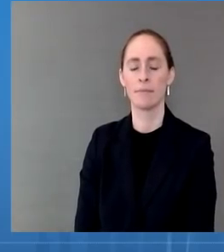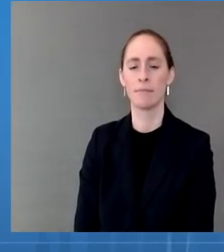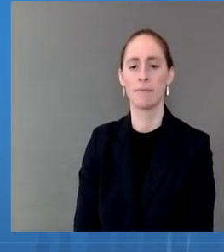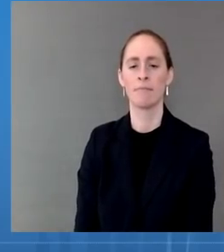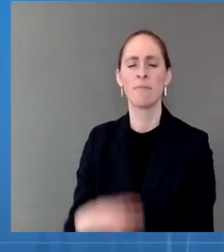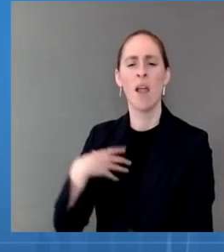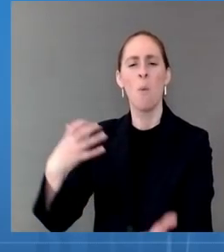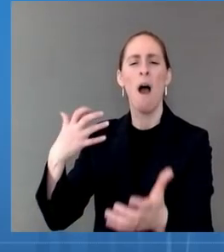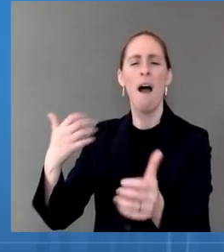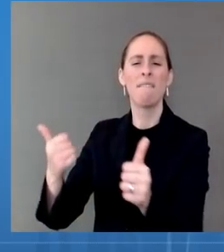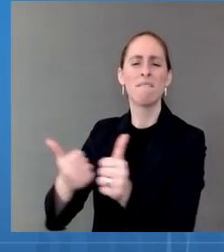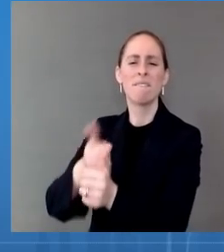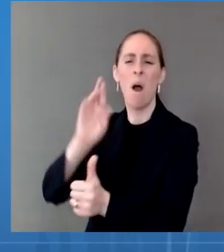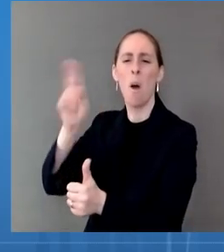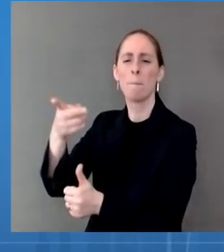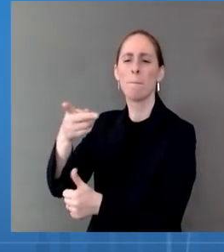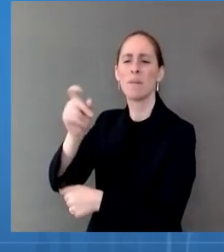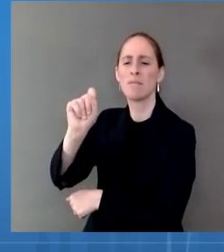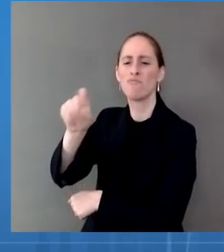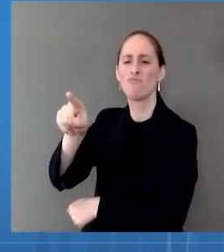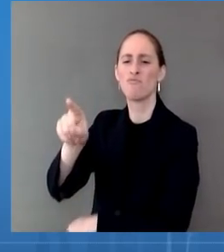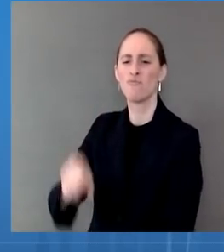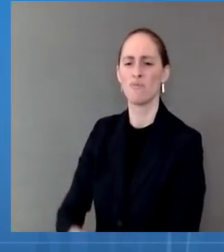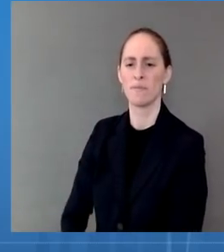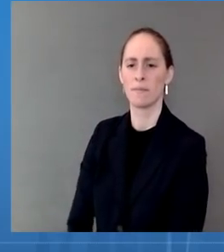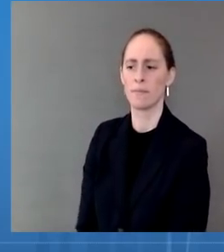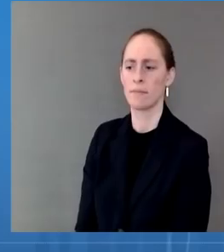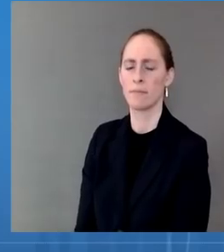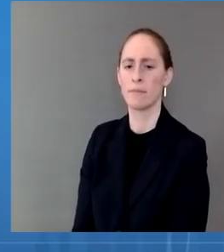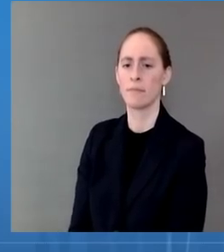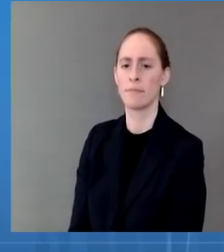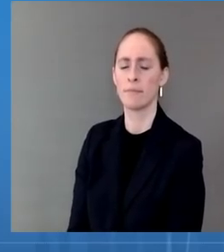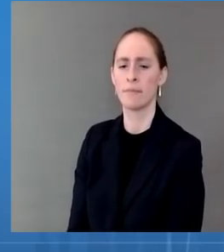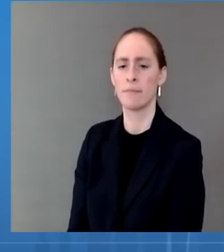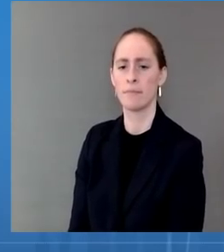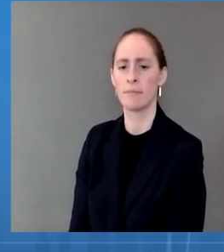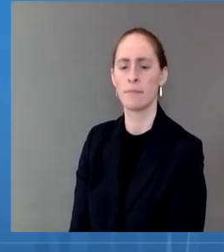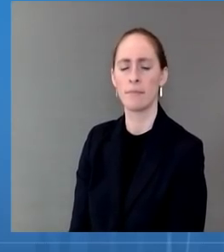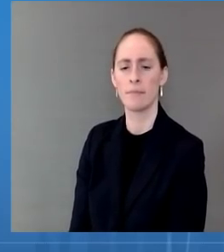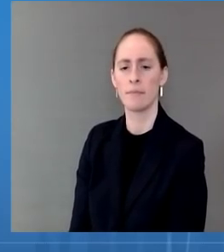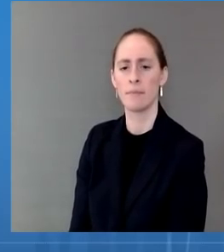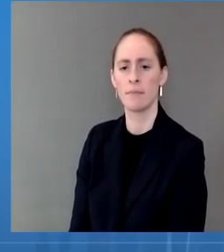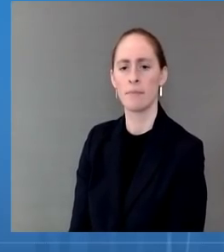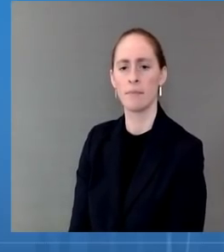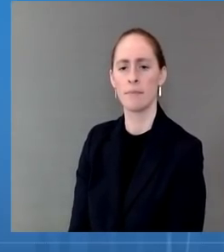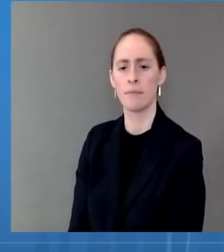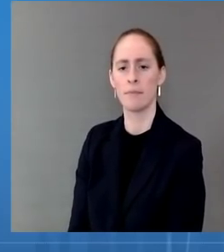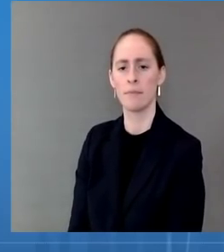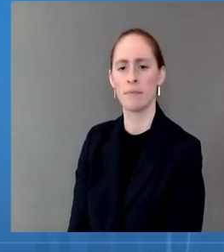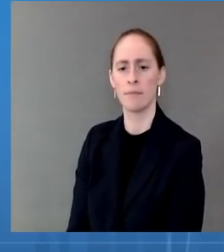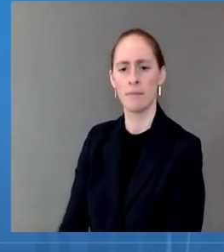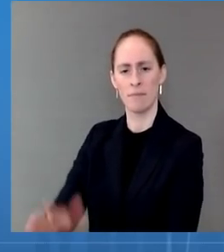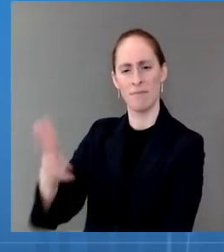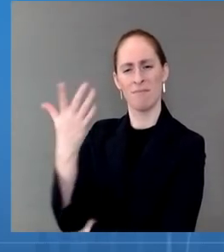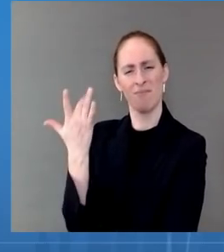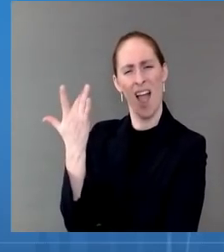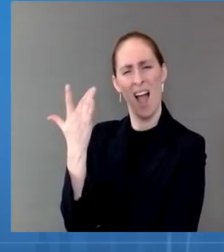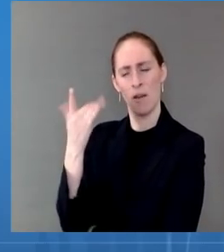has not made these rapid tests free like you've seen other nations do. And I want to just get you to weigh in